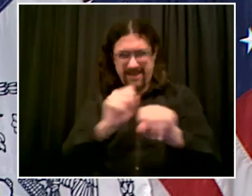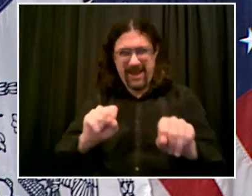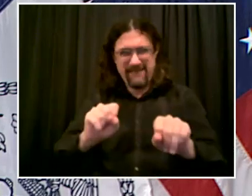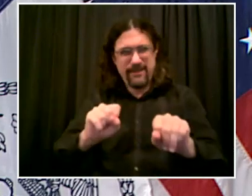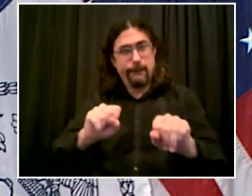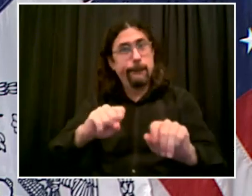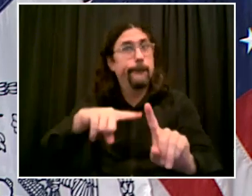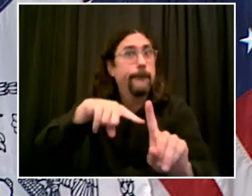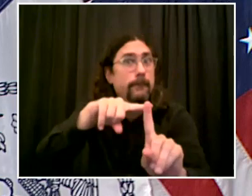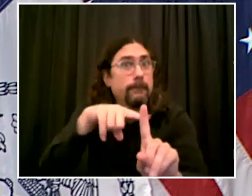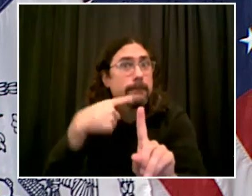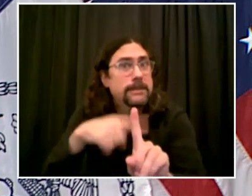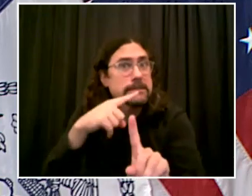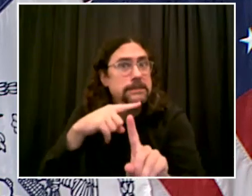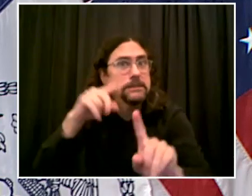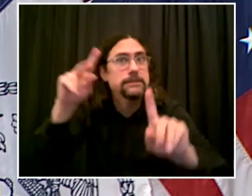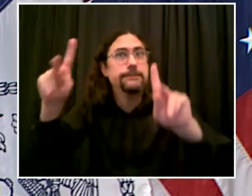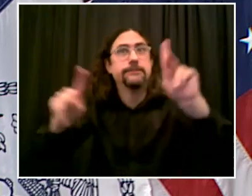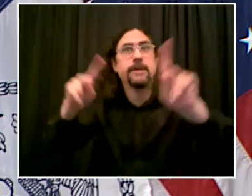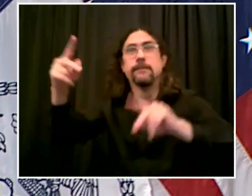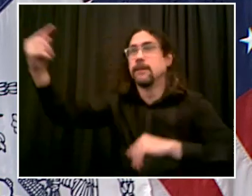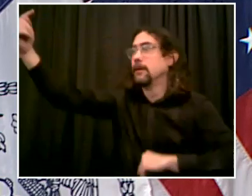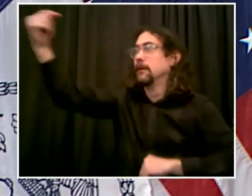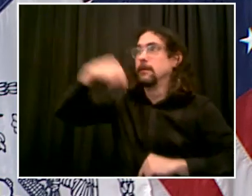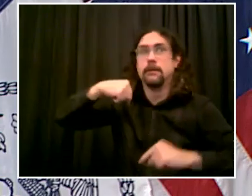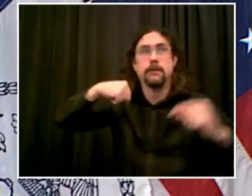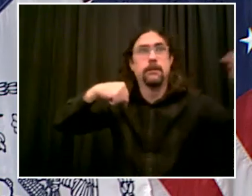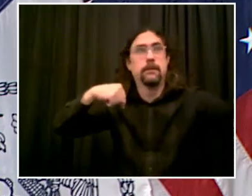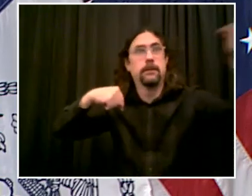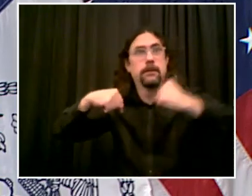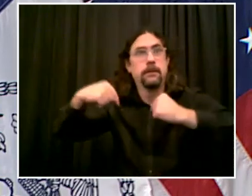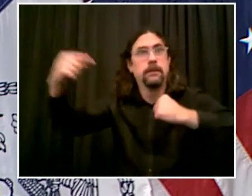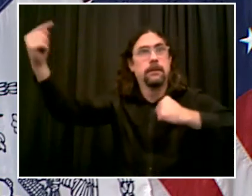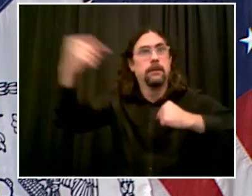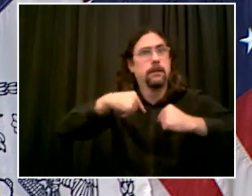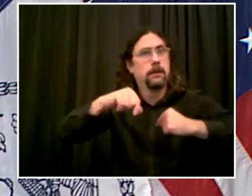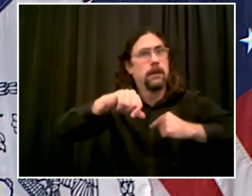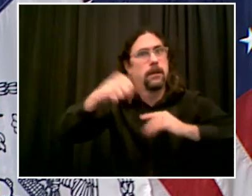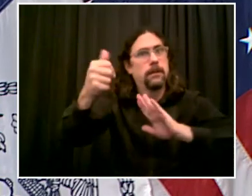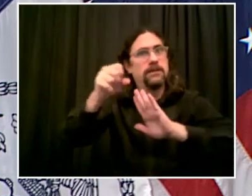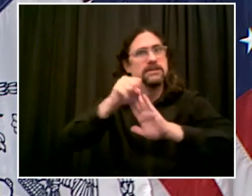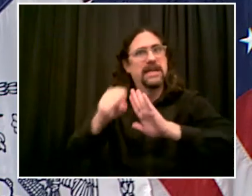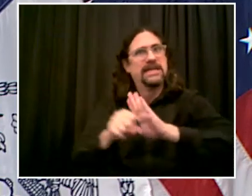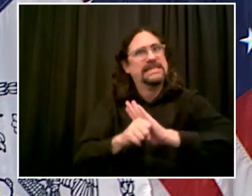SEPARATEW, E E AR KEENLY AWARE OF THOSE PEOPLE COMING INTO NEW